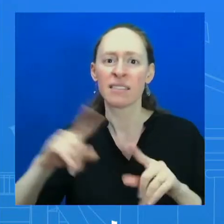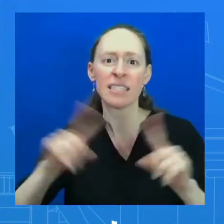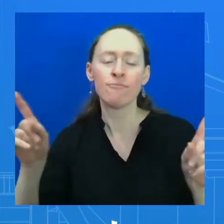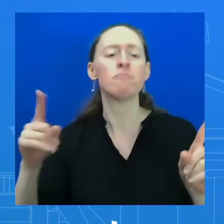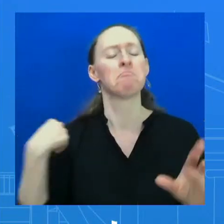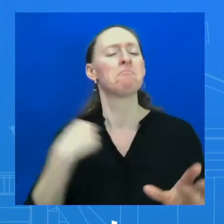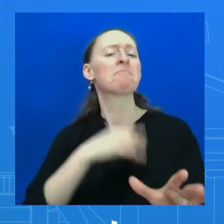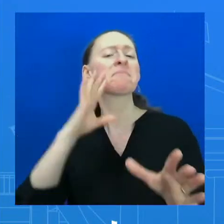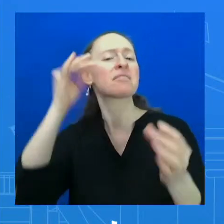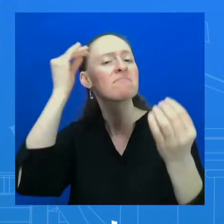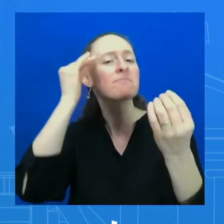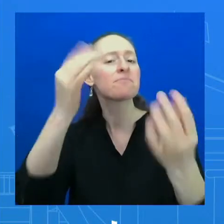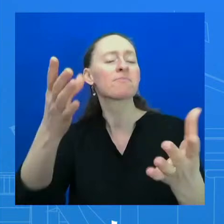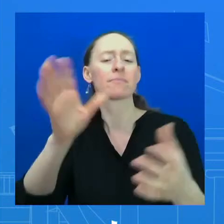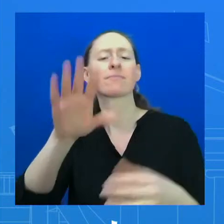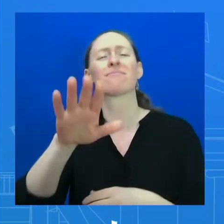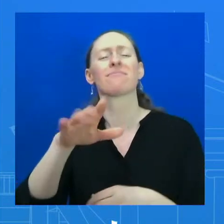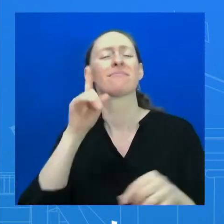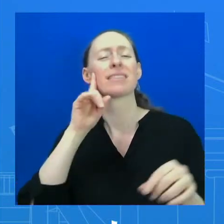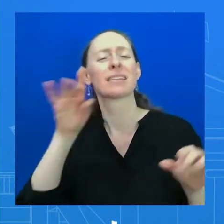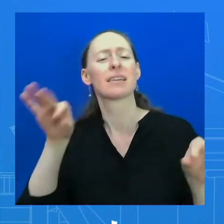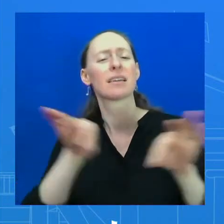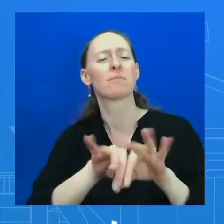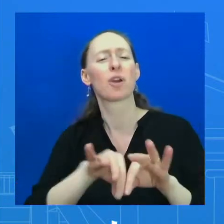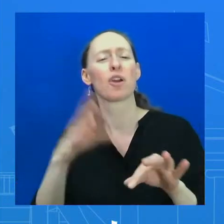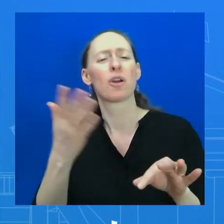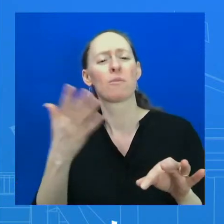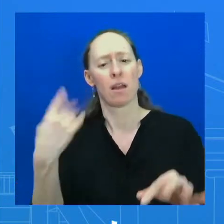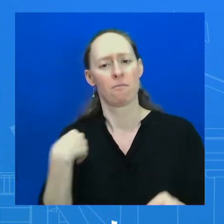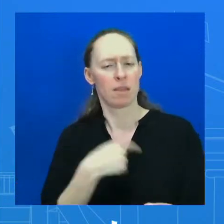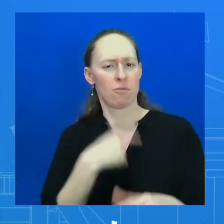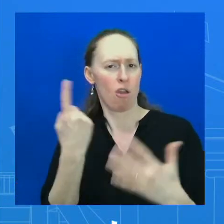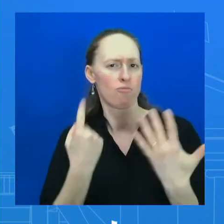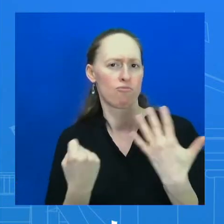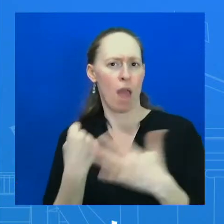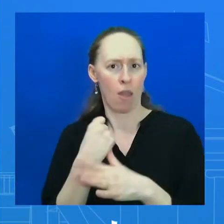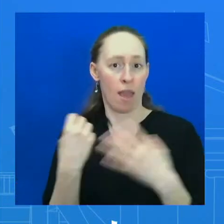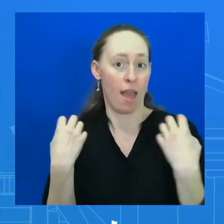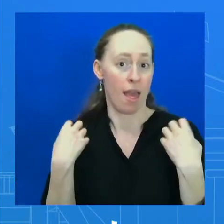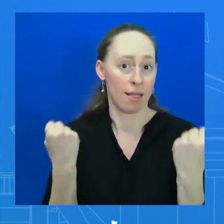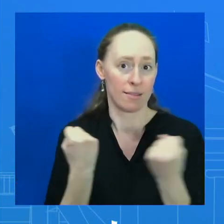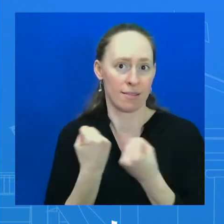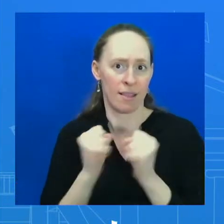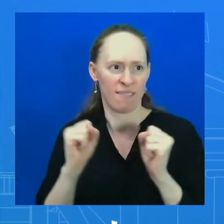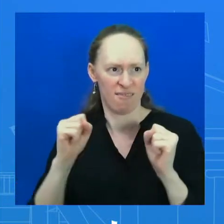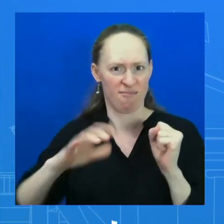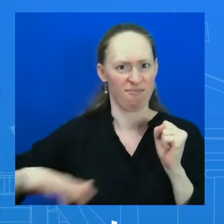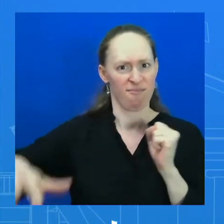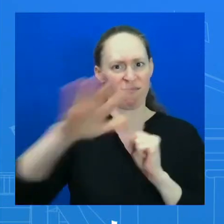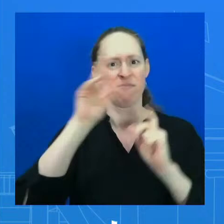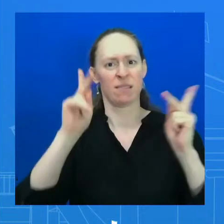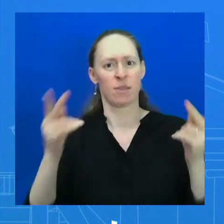is the health and safety of American public, and so that's how -- we take that very seriously. That's how we're going to operate.